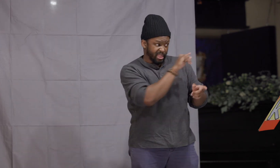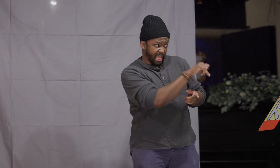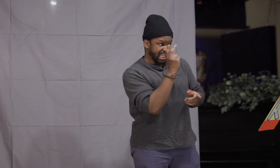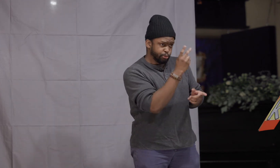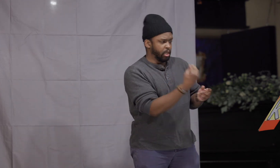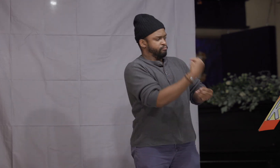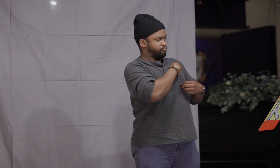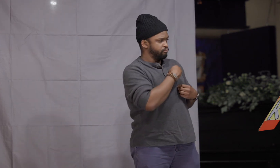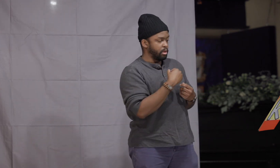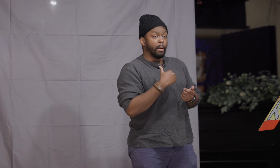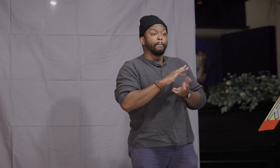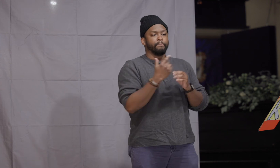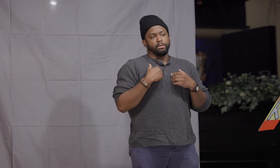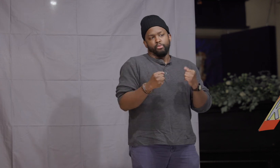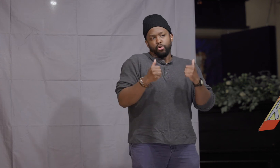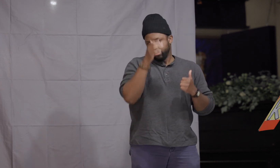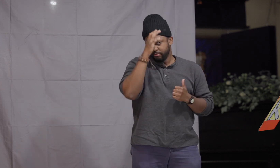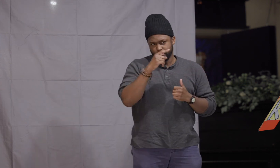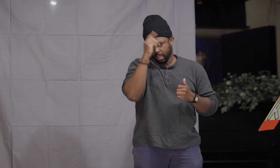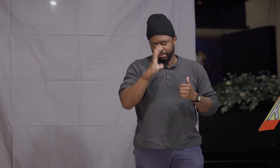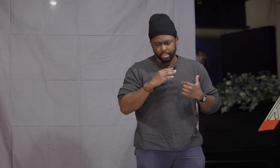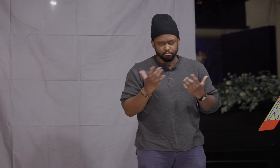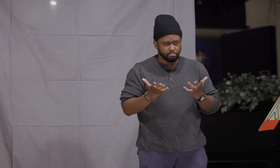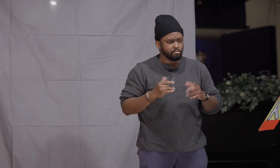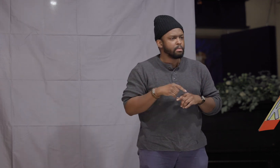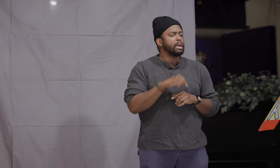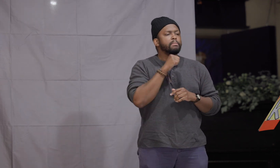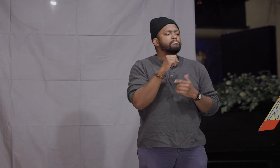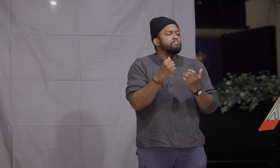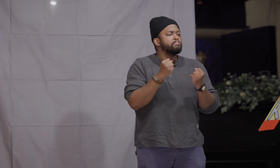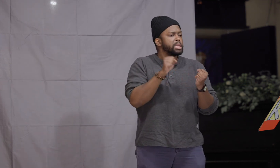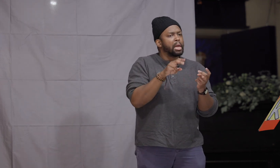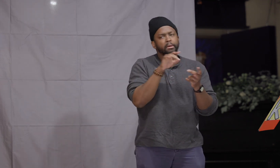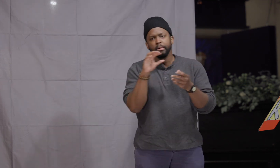Knowing my history has made me stronger as a Black man.